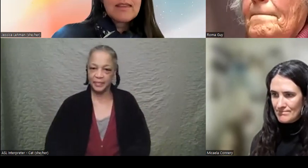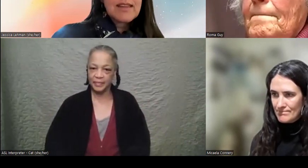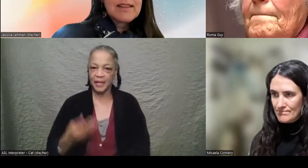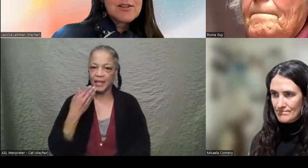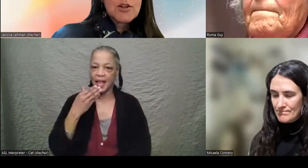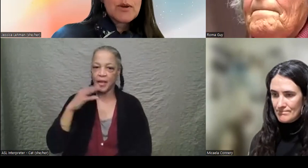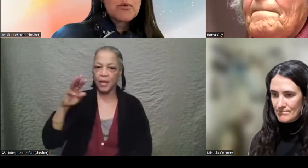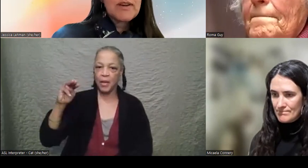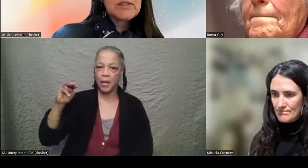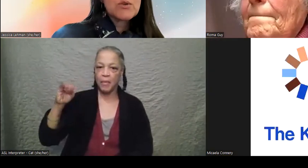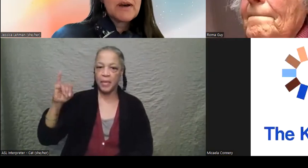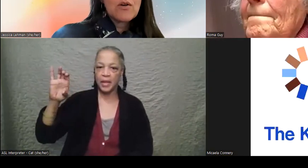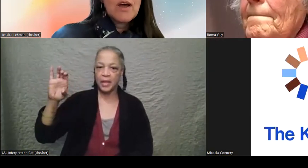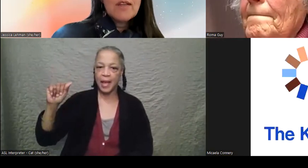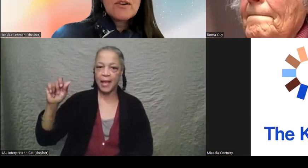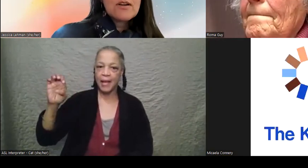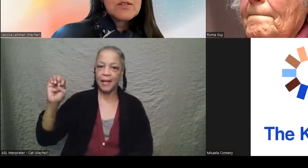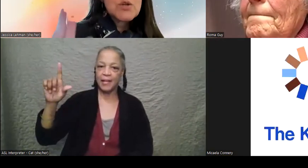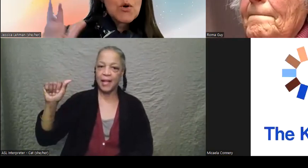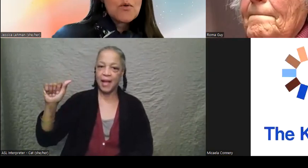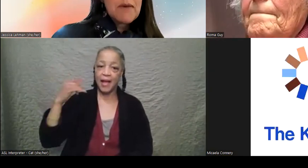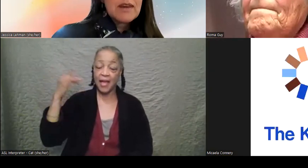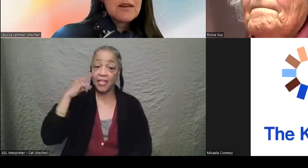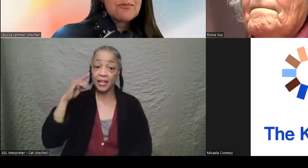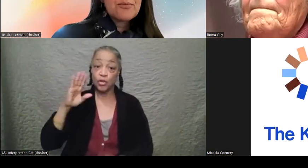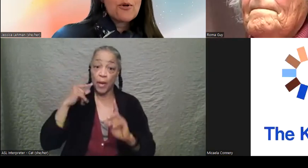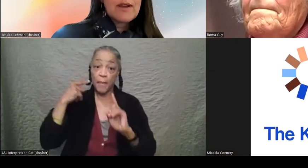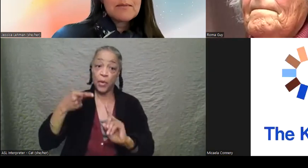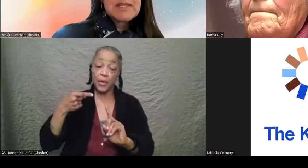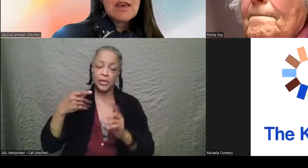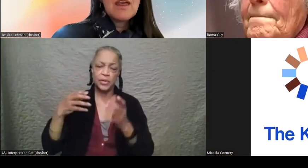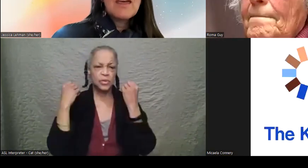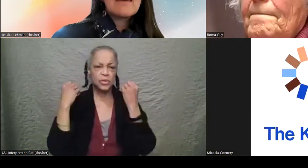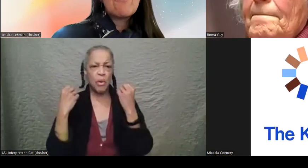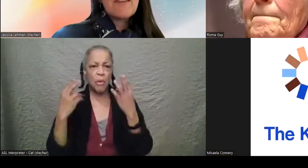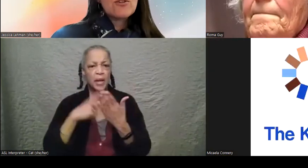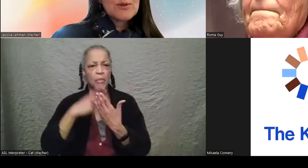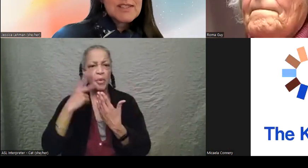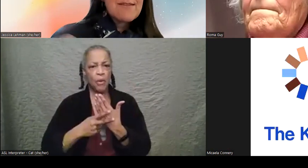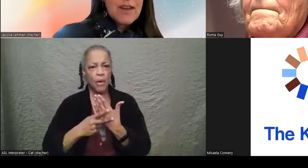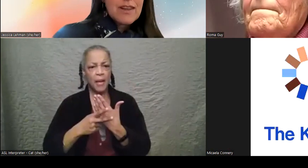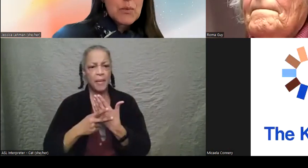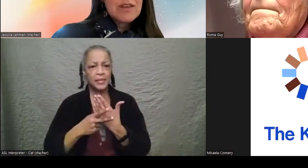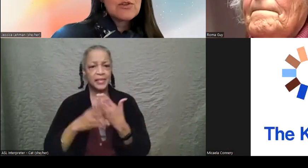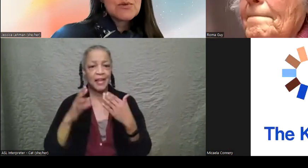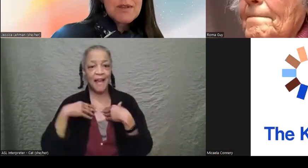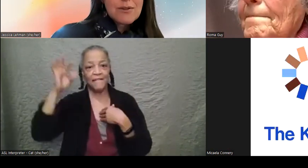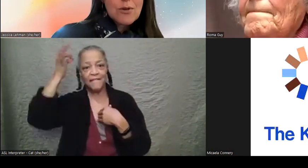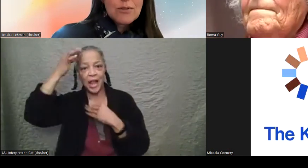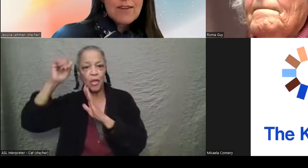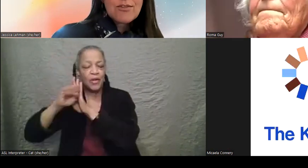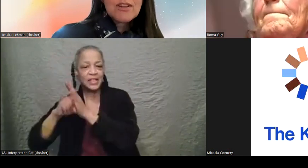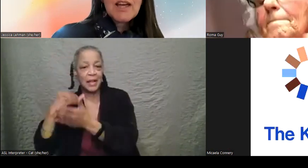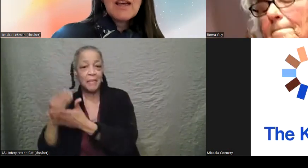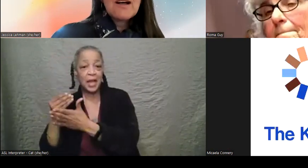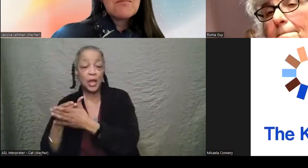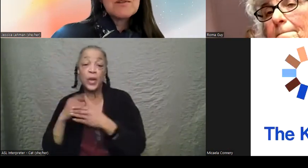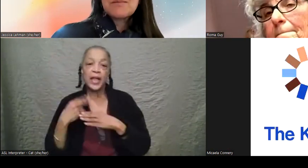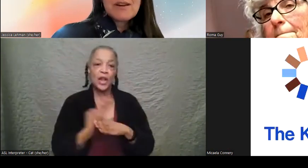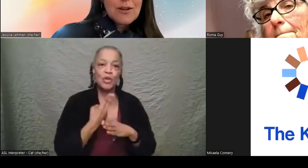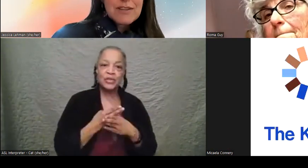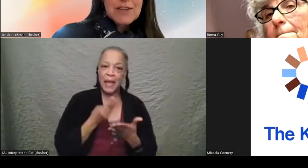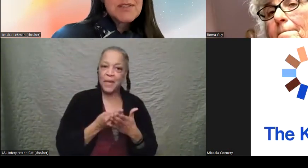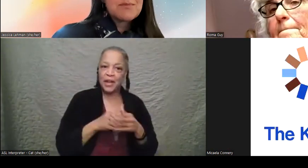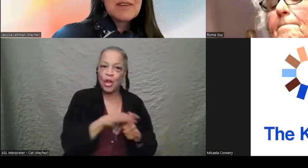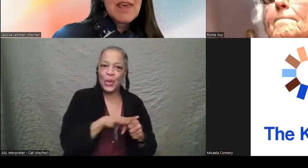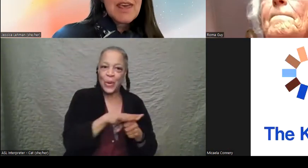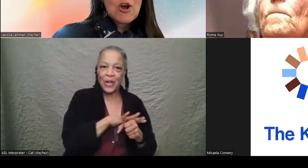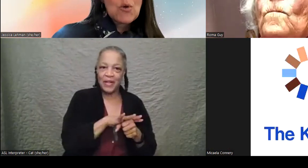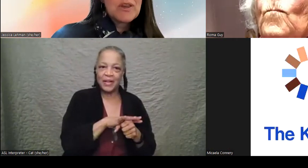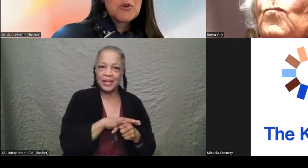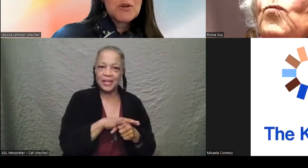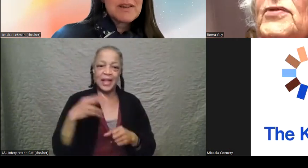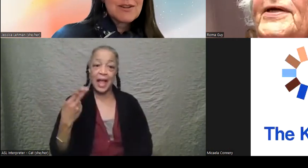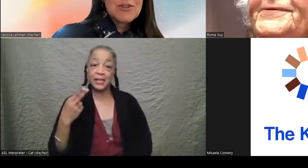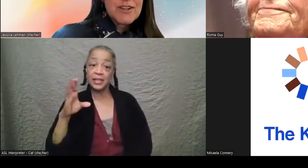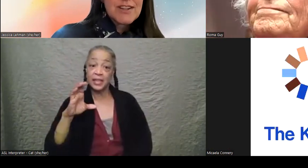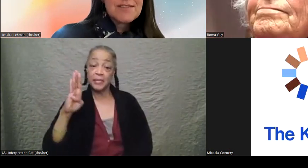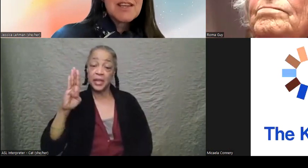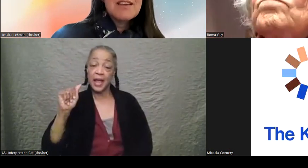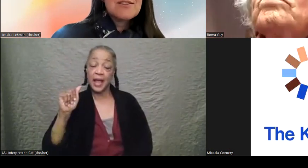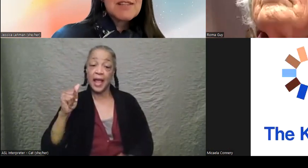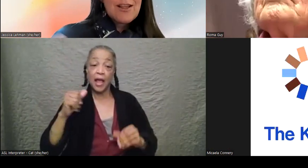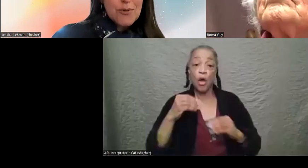It's a great point that there are so many programs - -